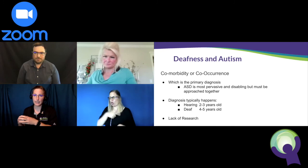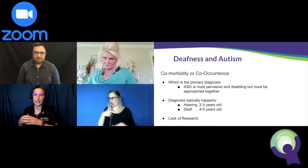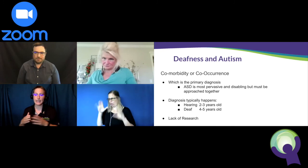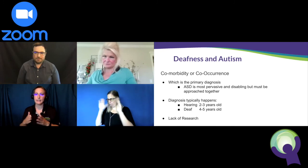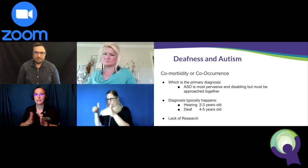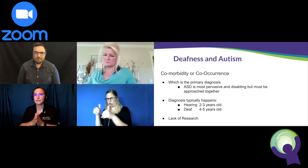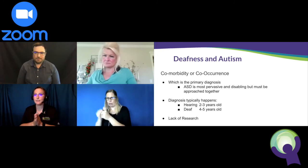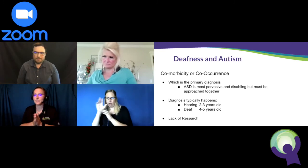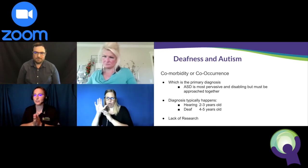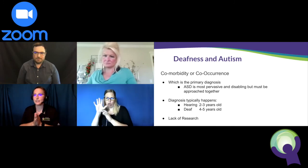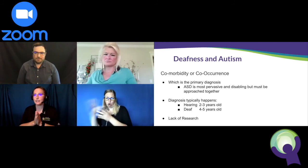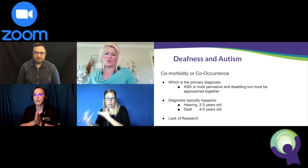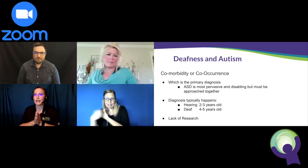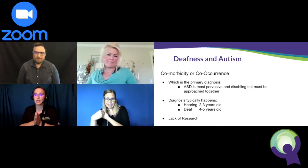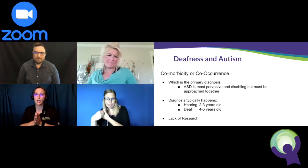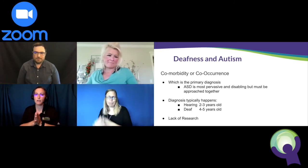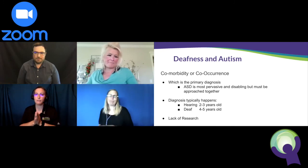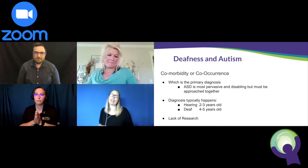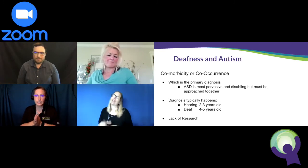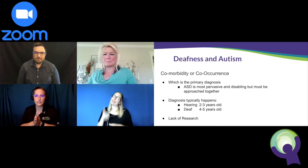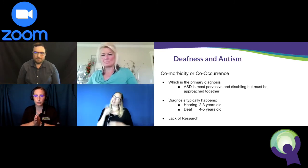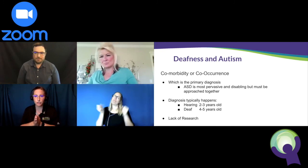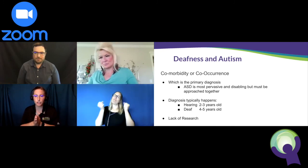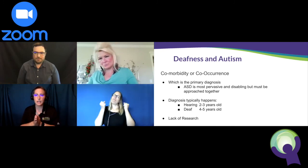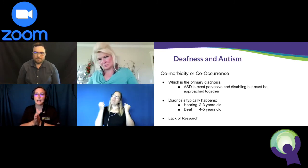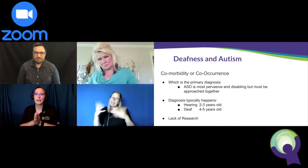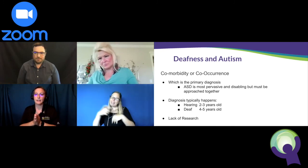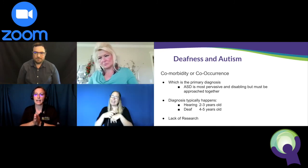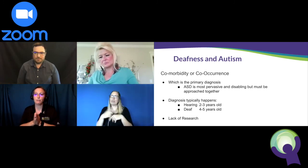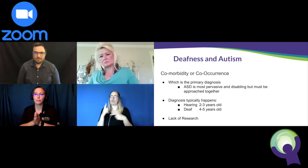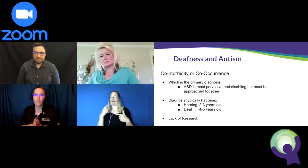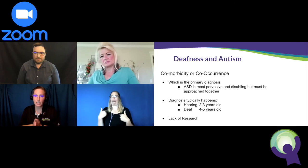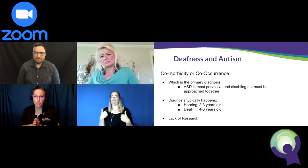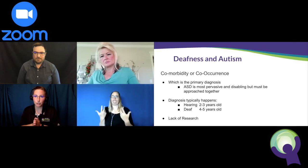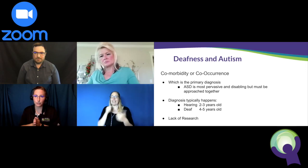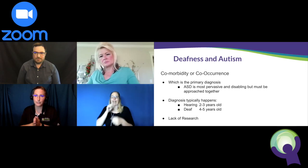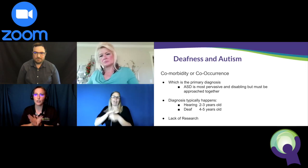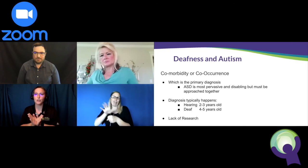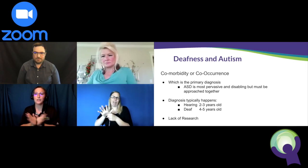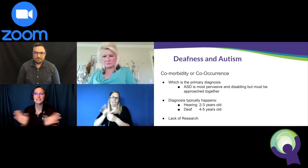And a lot of times there's a lack of research and a lack of professionals who can deal